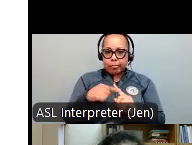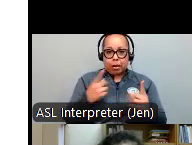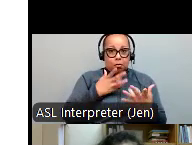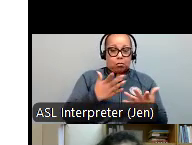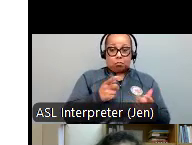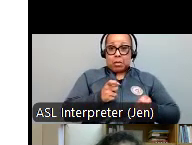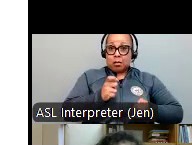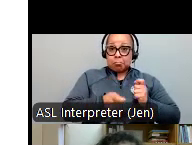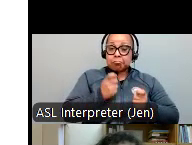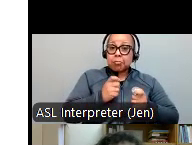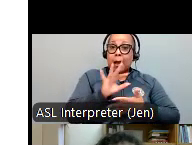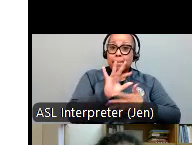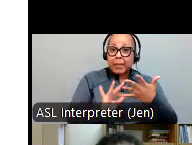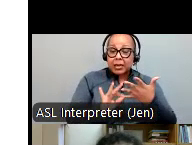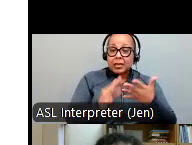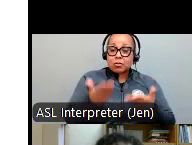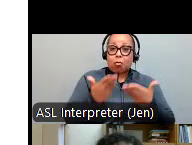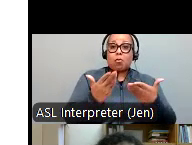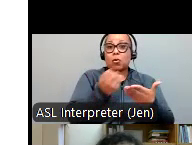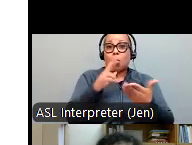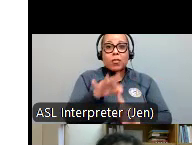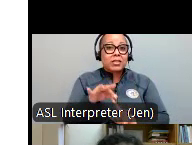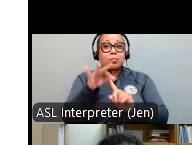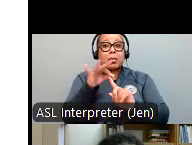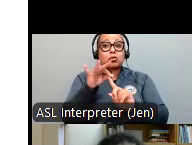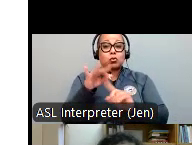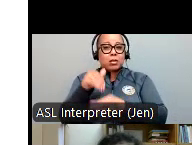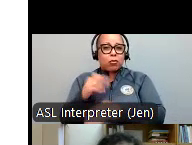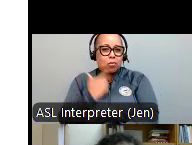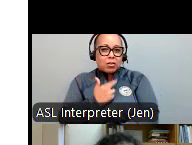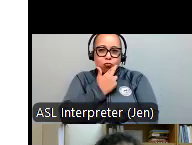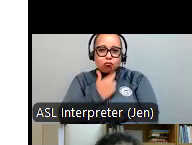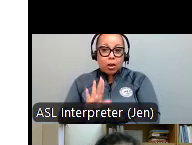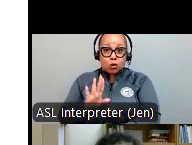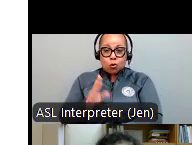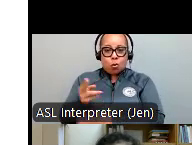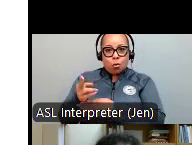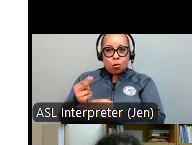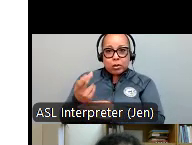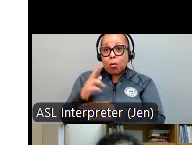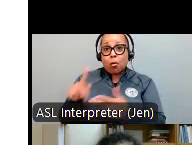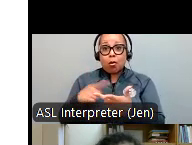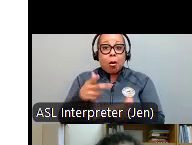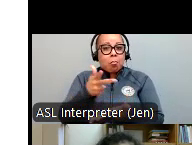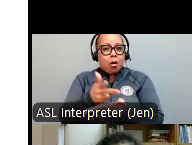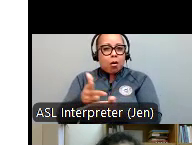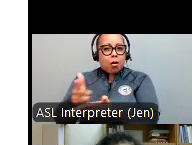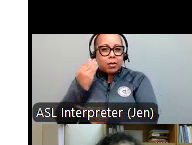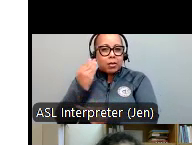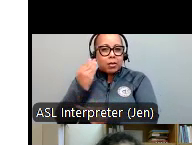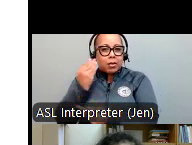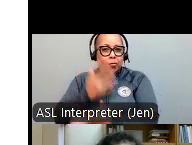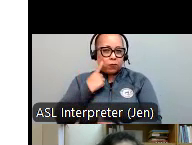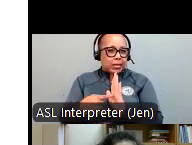that the hotel offers, or the specials at the restaurant in your hotel, information for example.